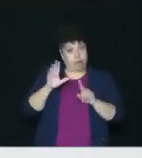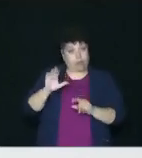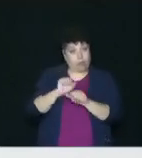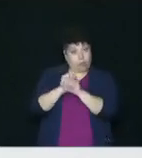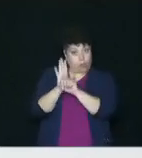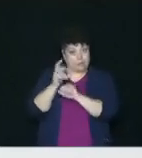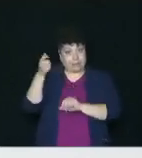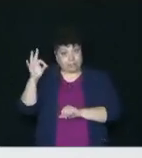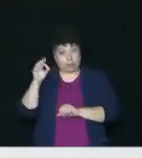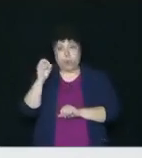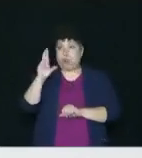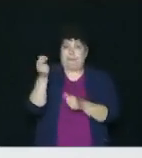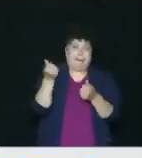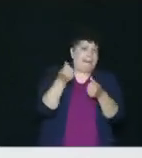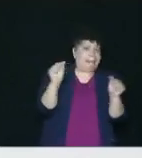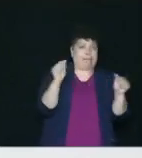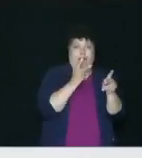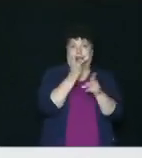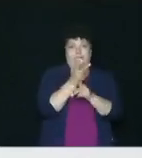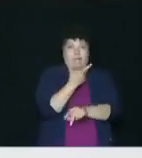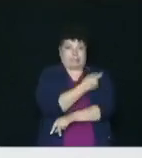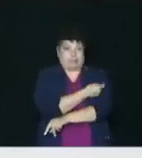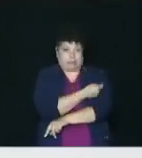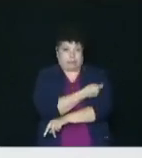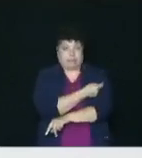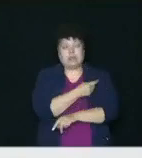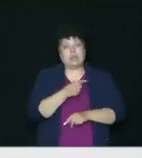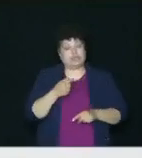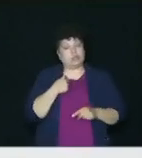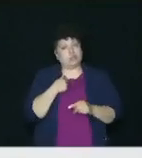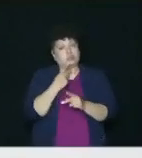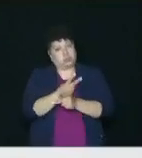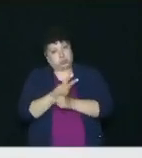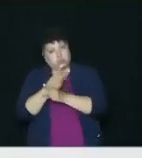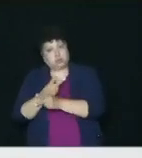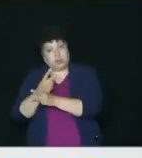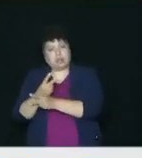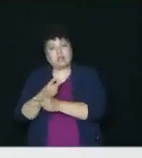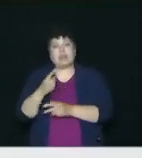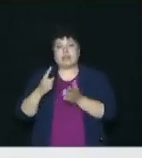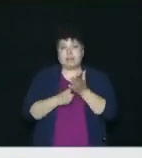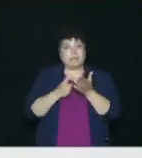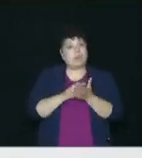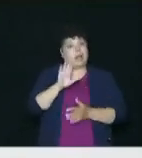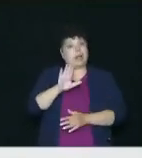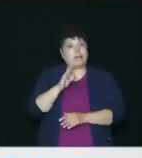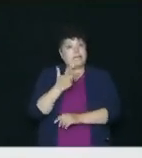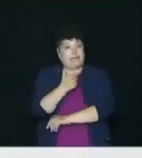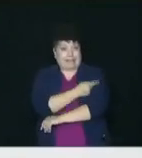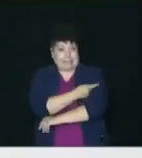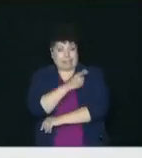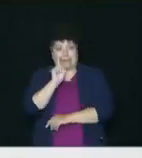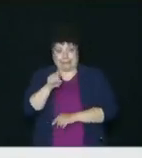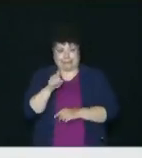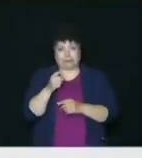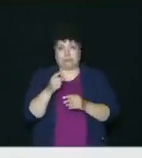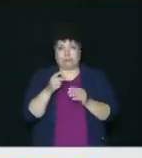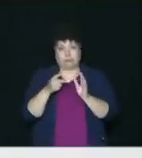DETERMINE THE SIDE EFFECTS THAT MAY ARISE FOLLOWING IMMUNIZATION BECAUSE OF THE VACCINE OR A